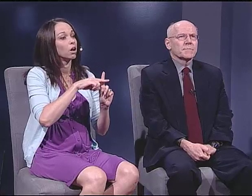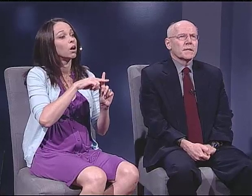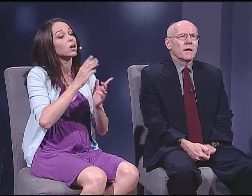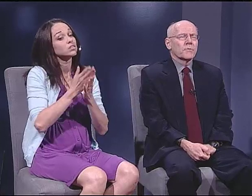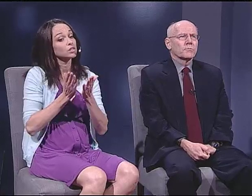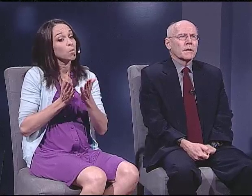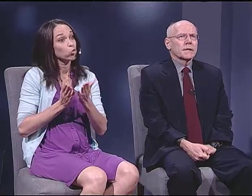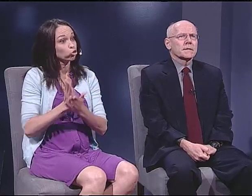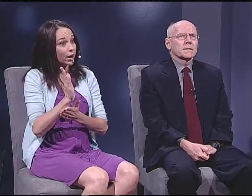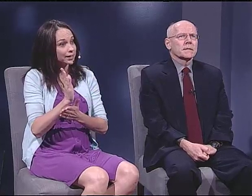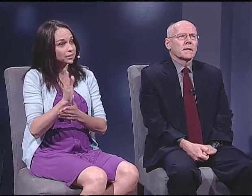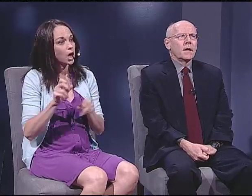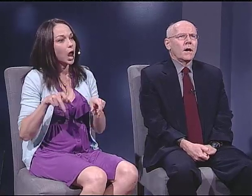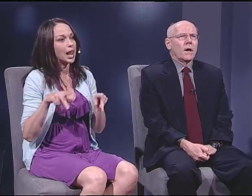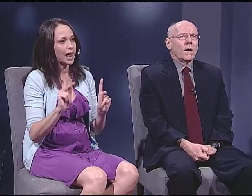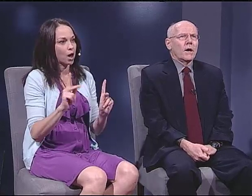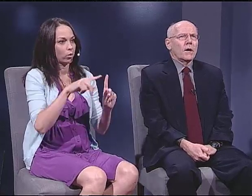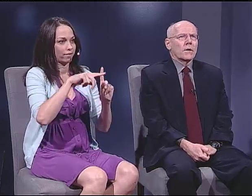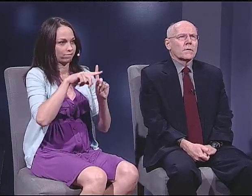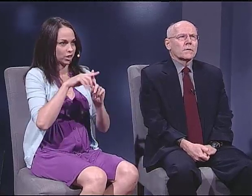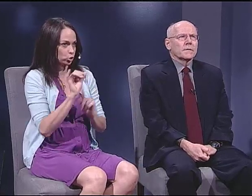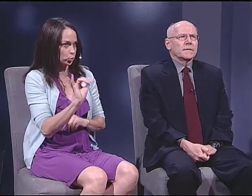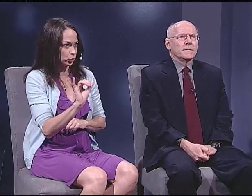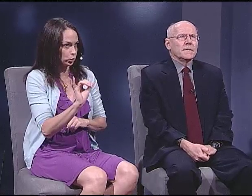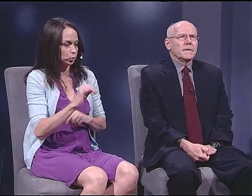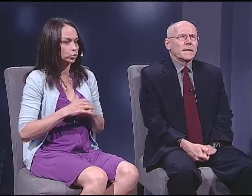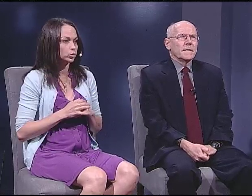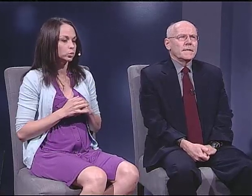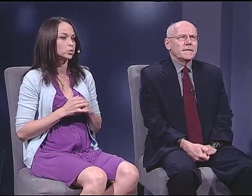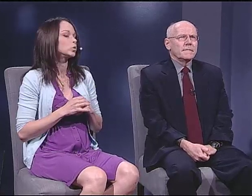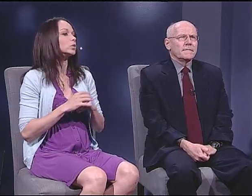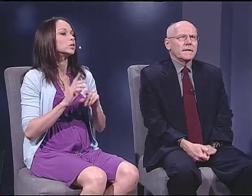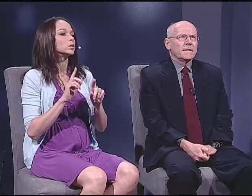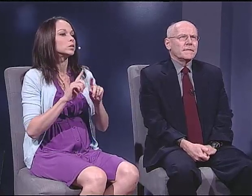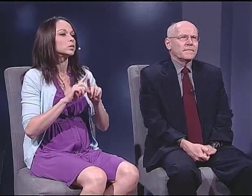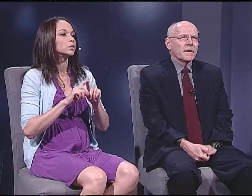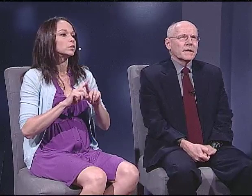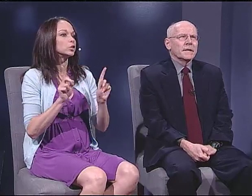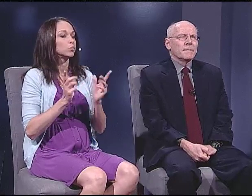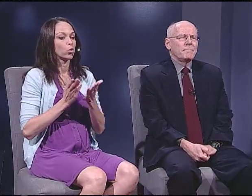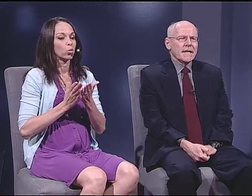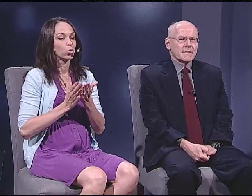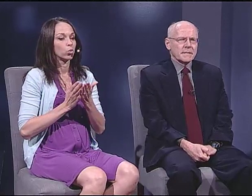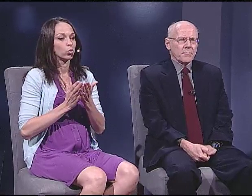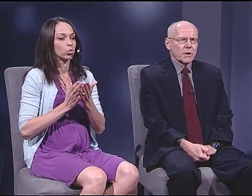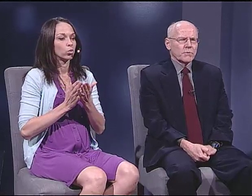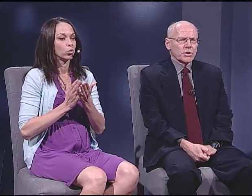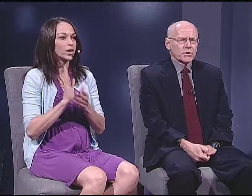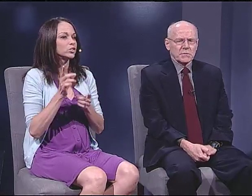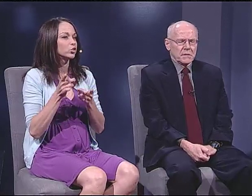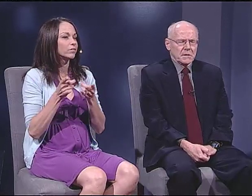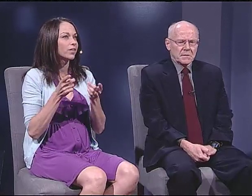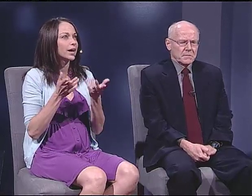but other rights are defined a basis upon